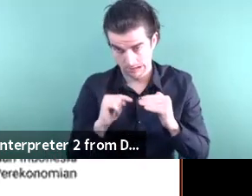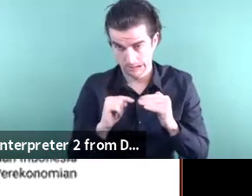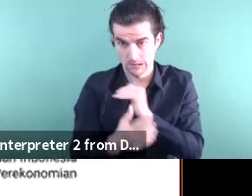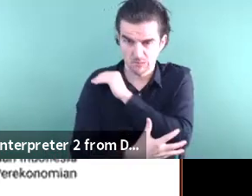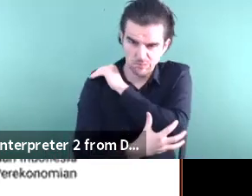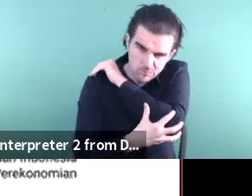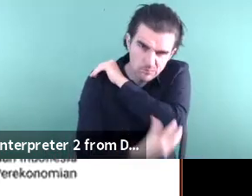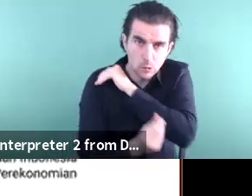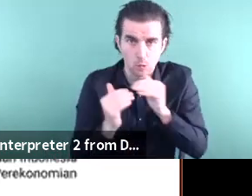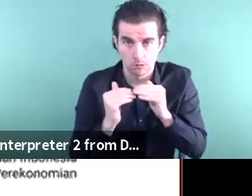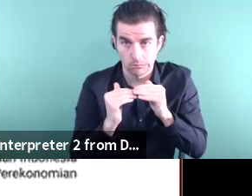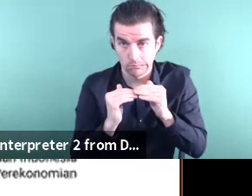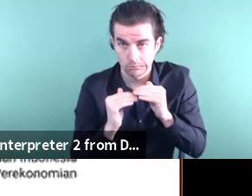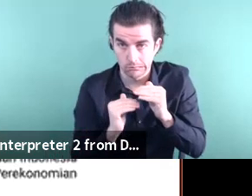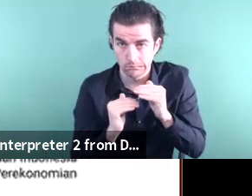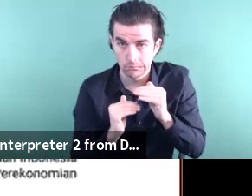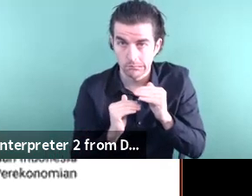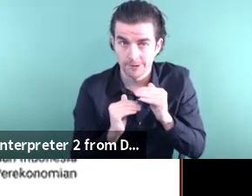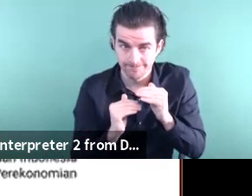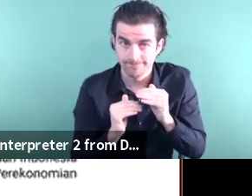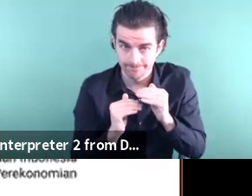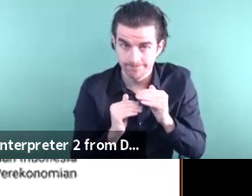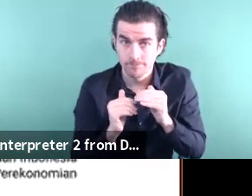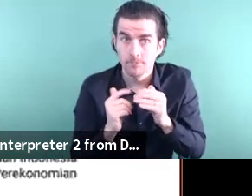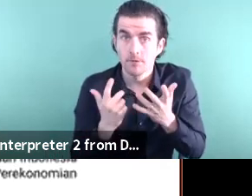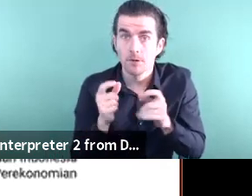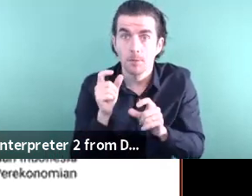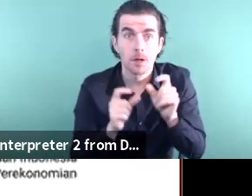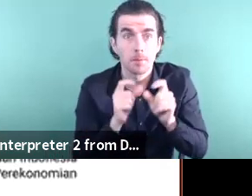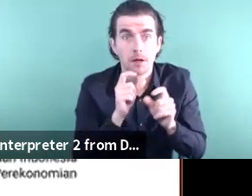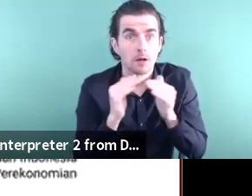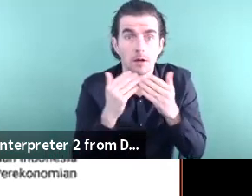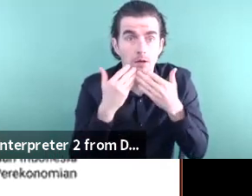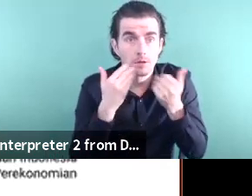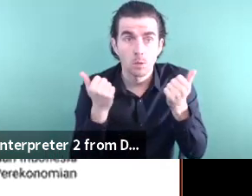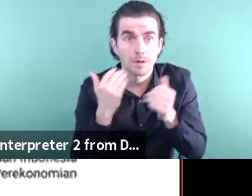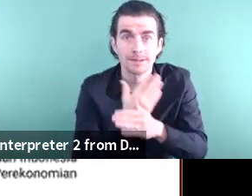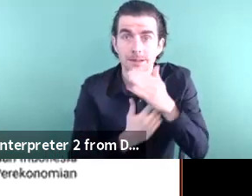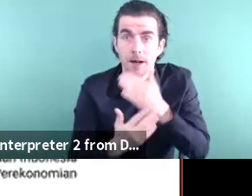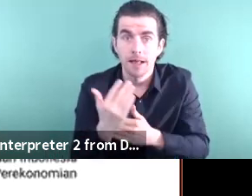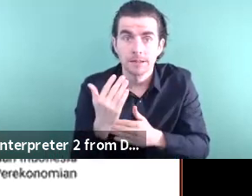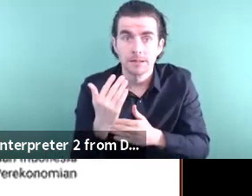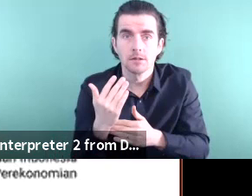Group. The higher threshold poverty rate is twice higher that household with no disability,